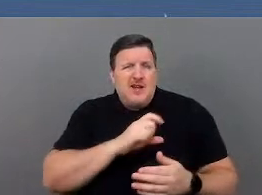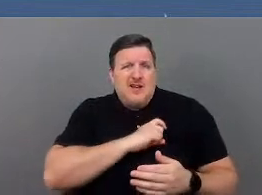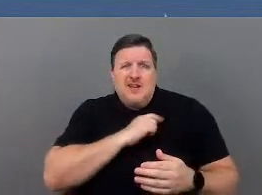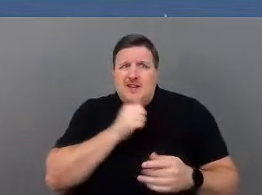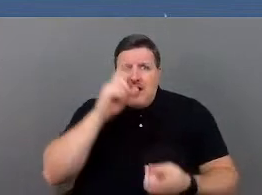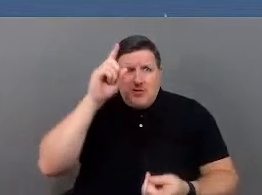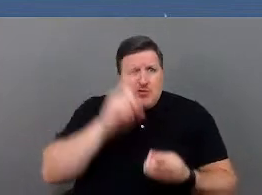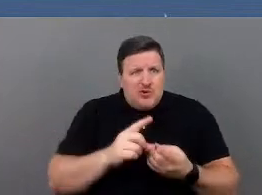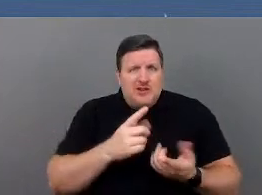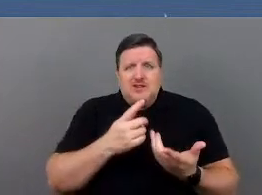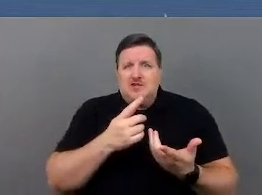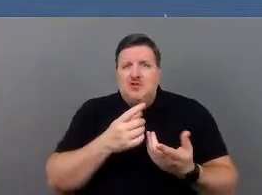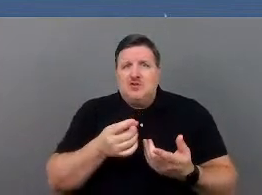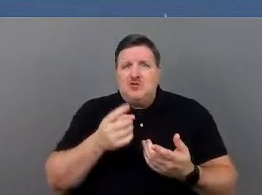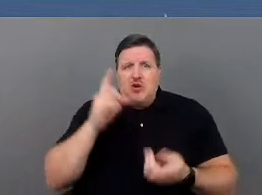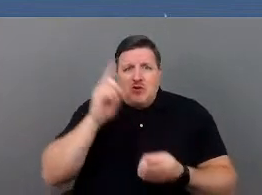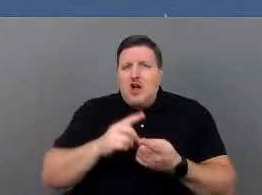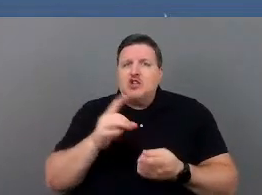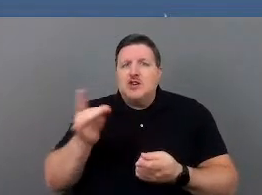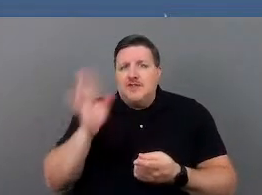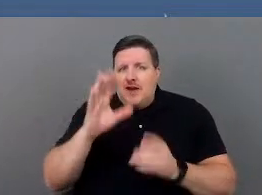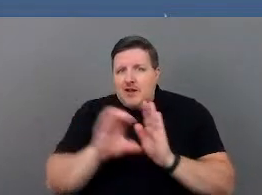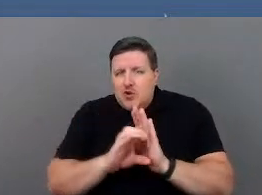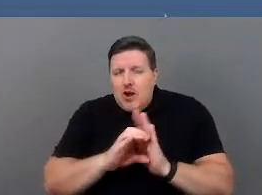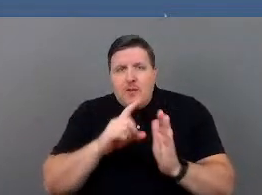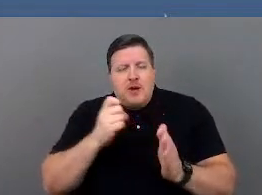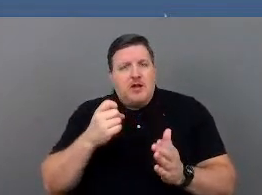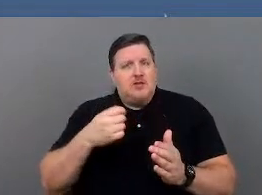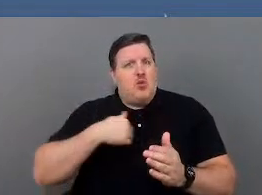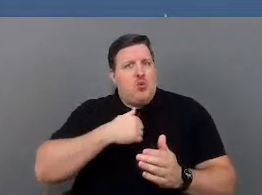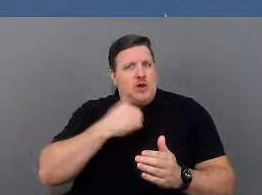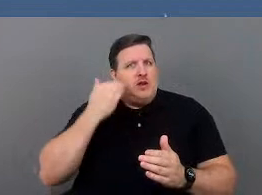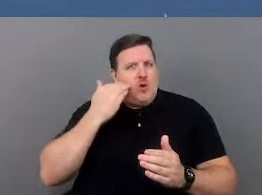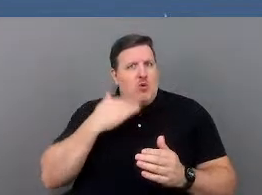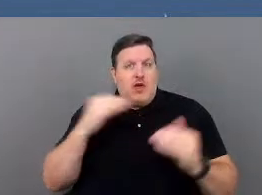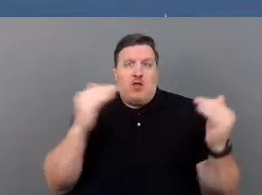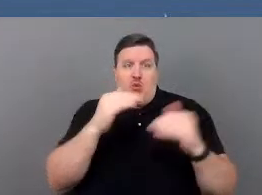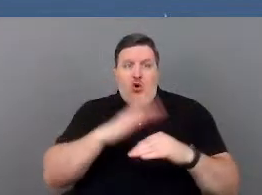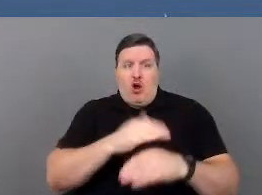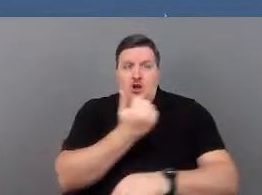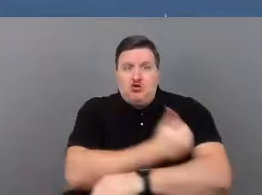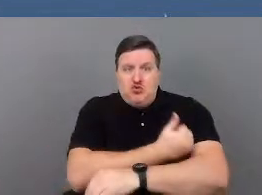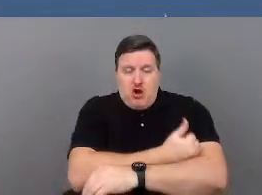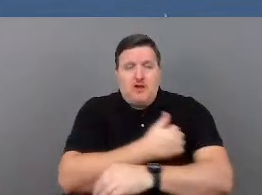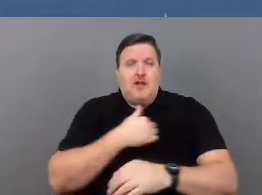MISDEMEANOR CHARGES AND OTHER LOW LEVEL OFFENSES IMPACT PEOPLE'S LIVES SIGNIFICANT AND IT CREATES A PRETTY NASTY CYCLE.